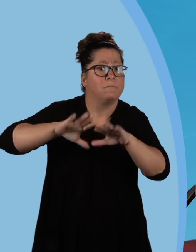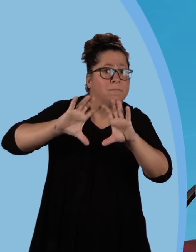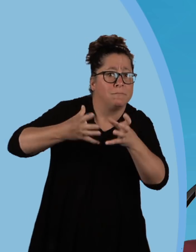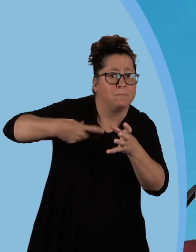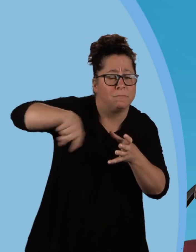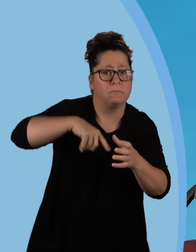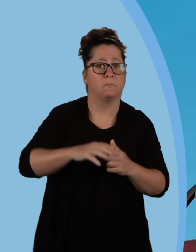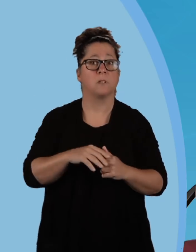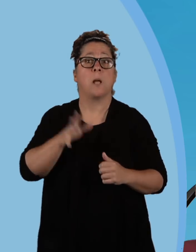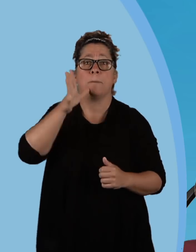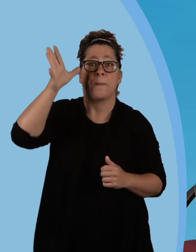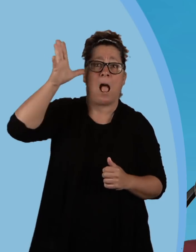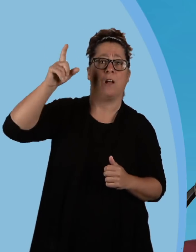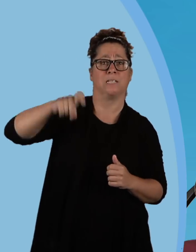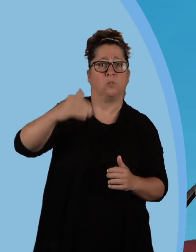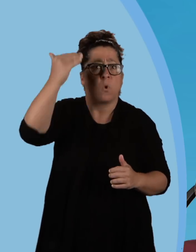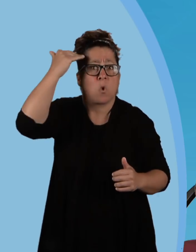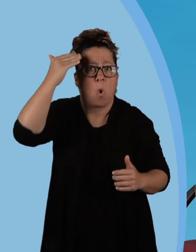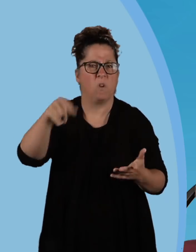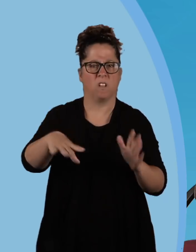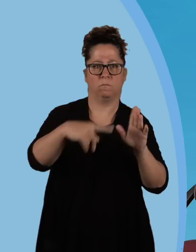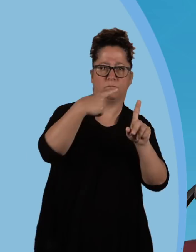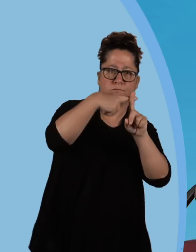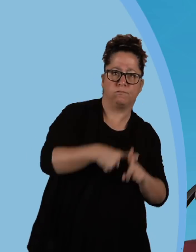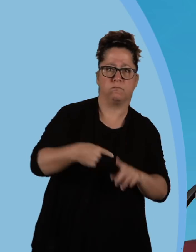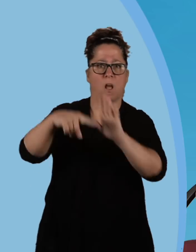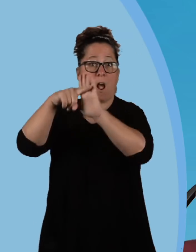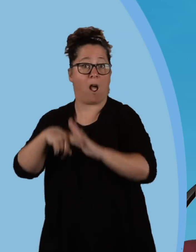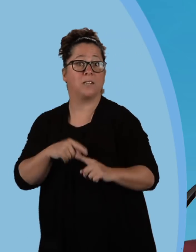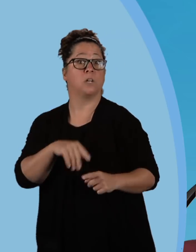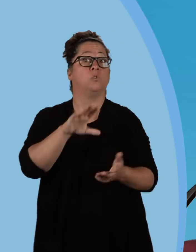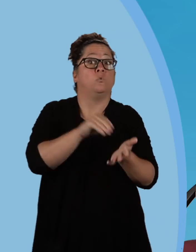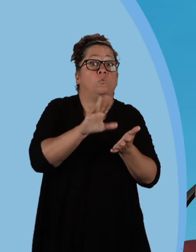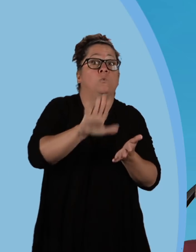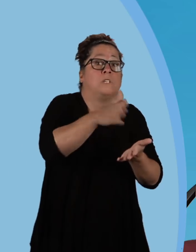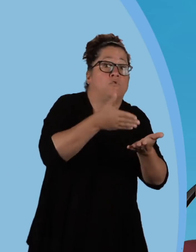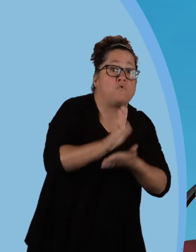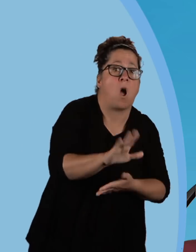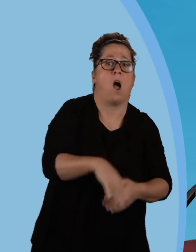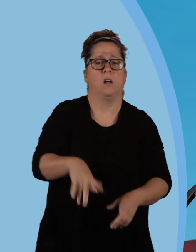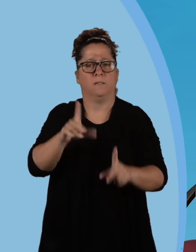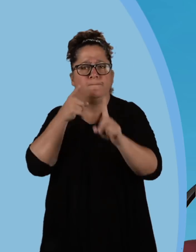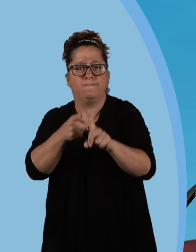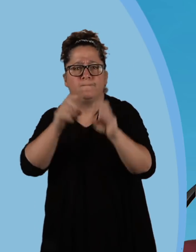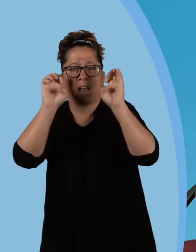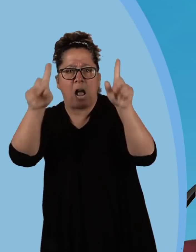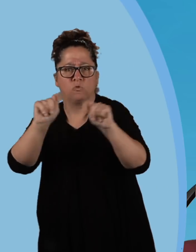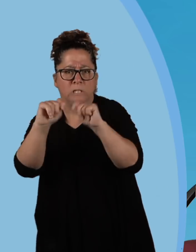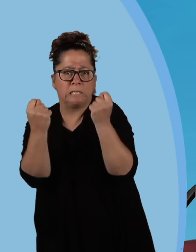Parents need to know the pros and cons and their student's rights, and certainly the educational team